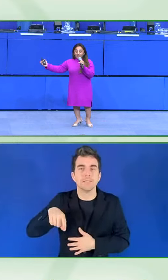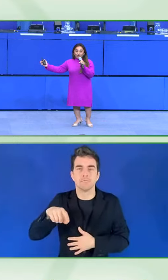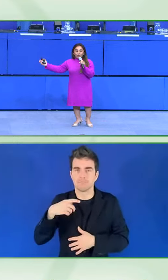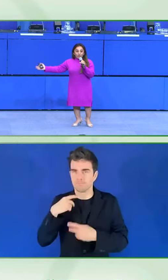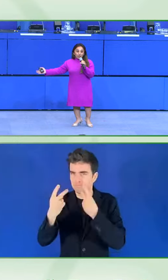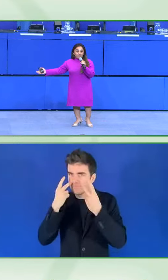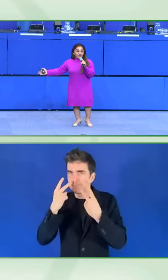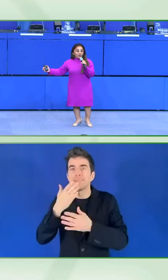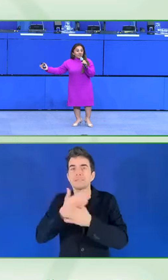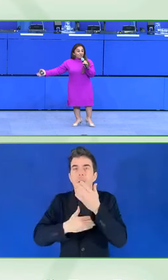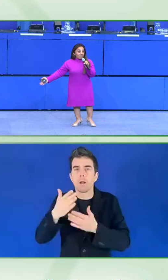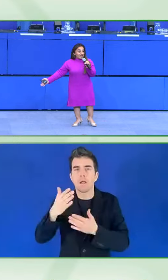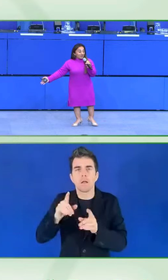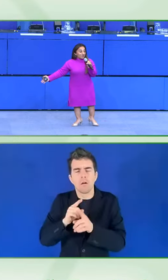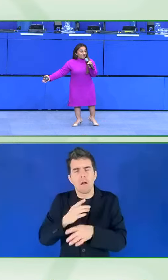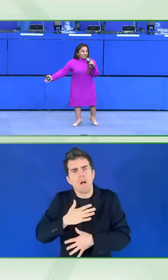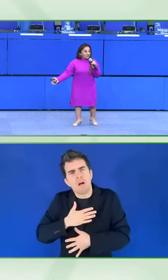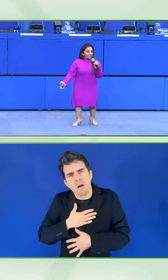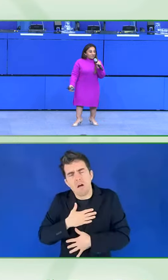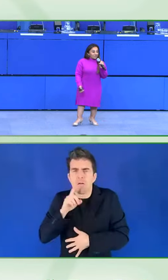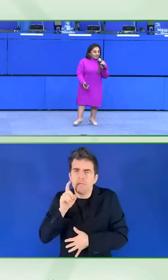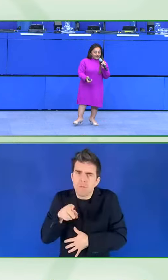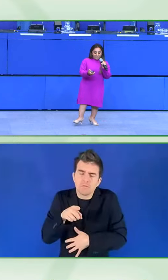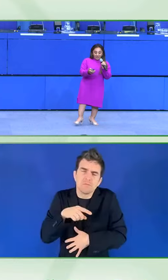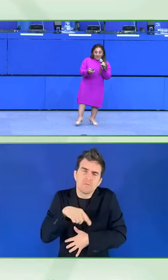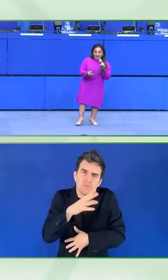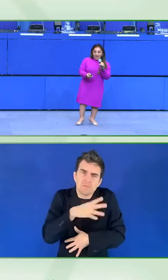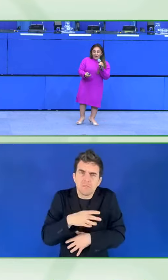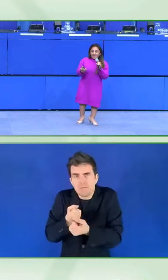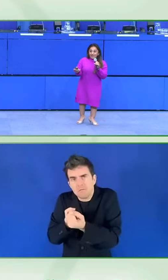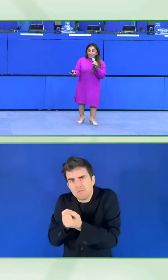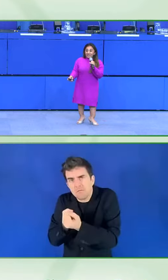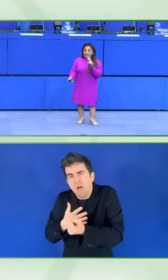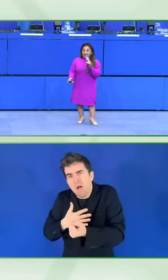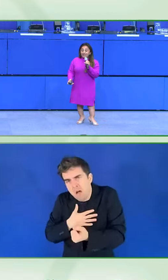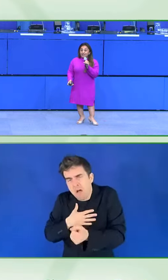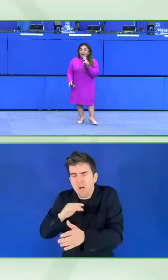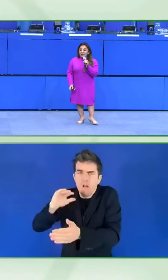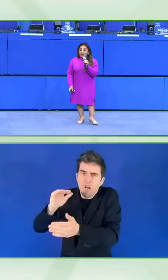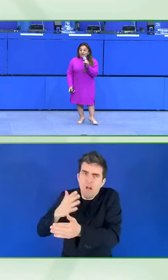of these things. I wish somebody had told me that disability is an experience, yes, I live with my condition 24 seven but I am not disabled 24 seven, I only experience disability when faced with